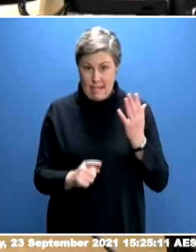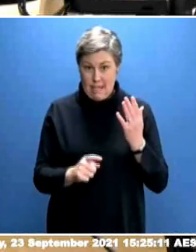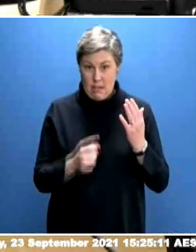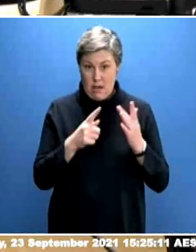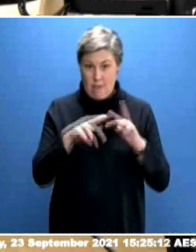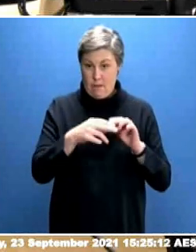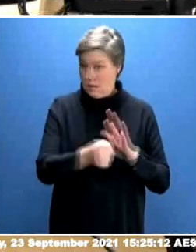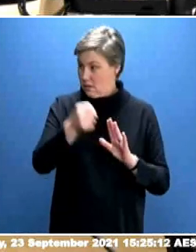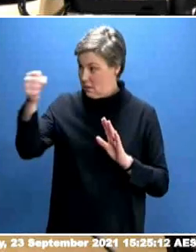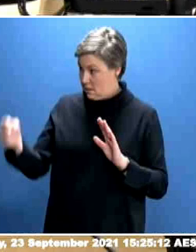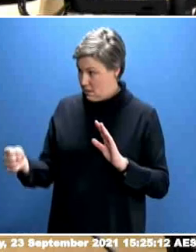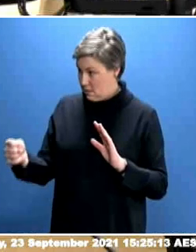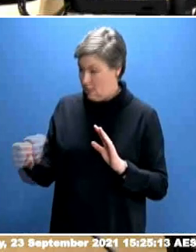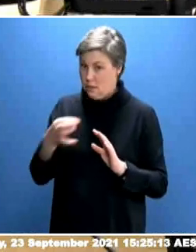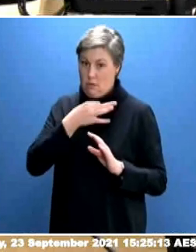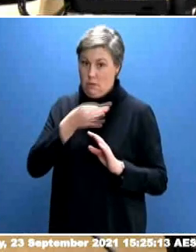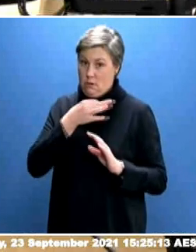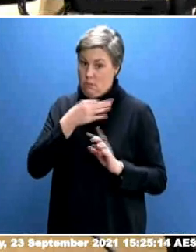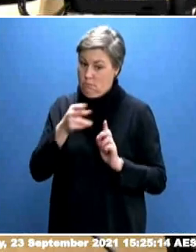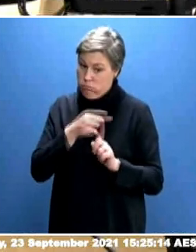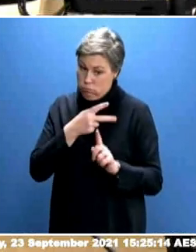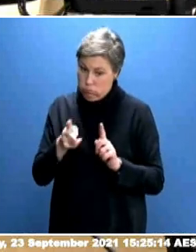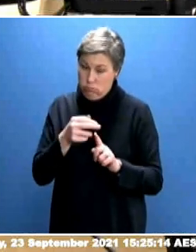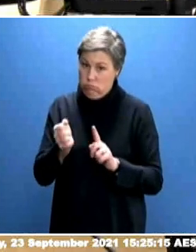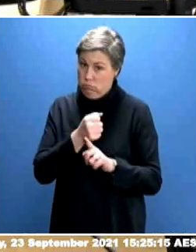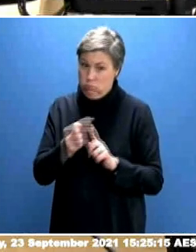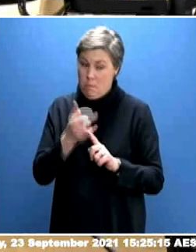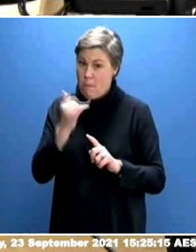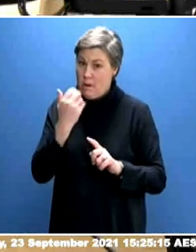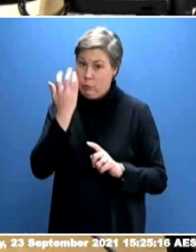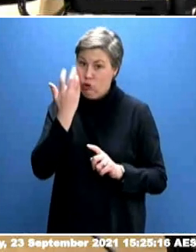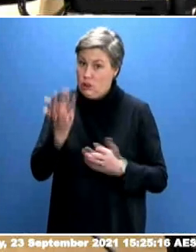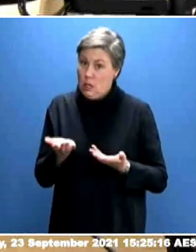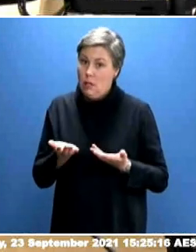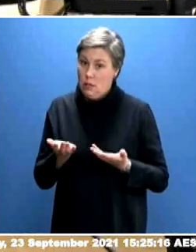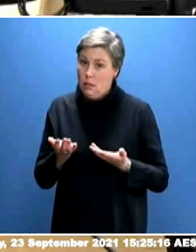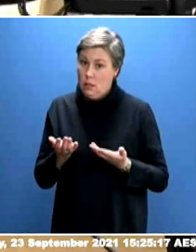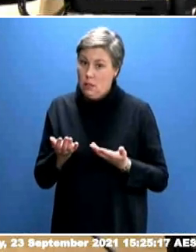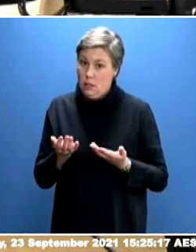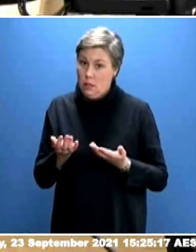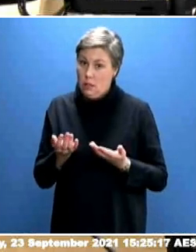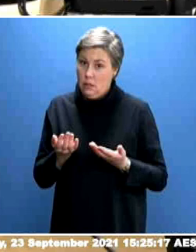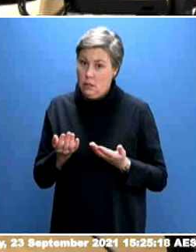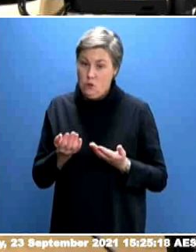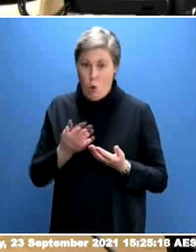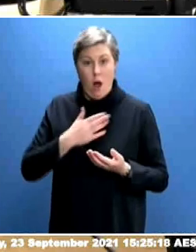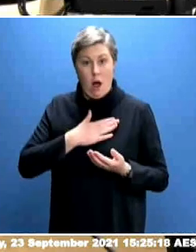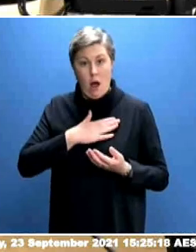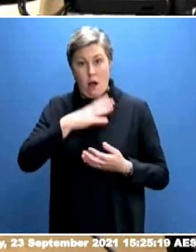three children to date, it might in the future and that's an matter that